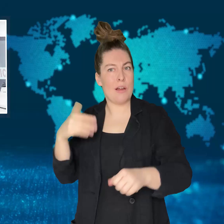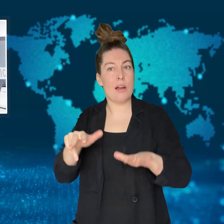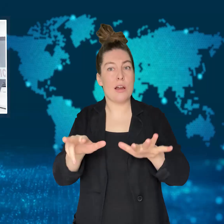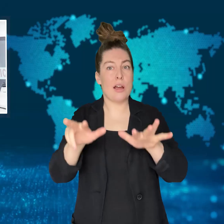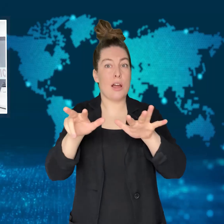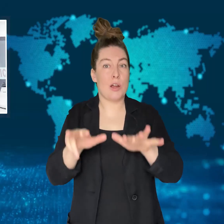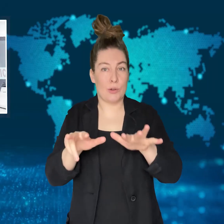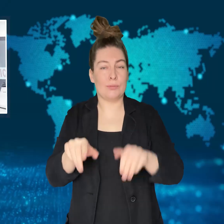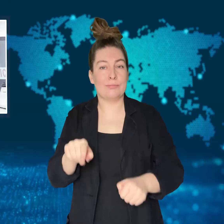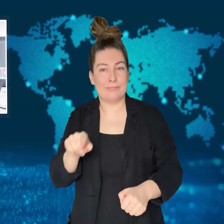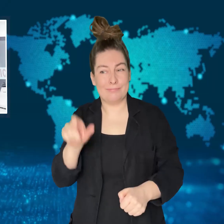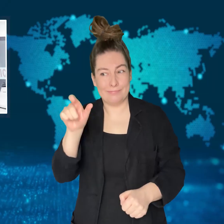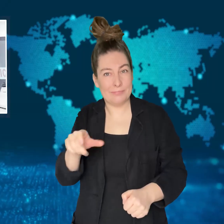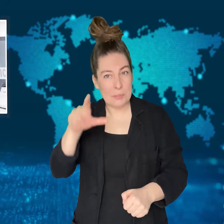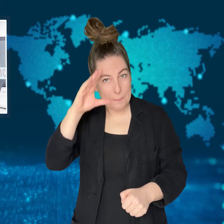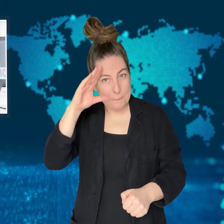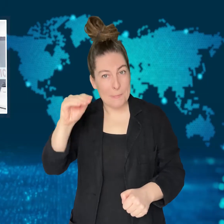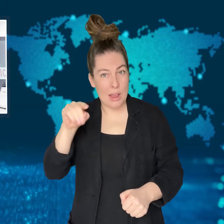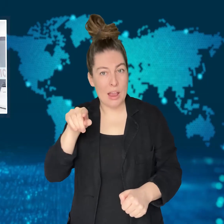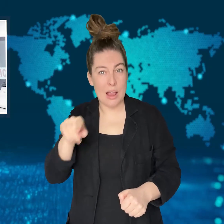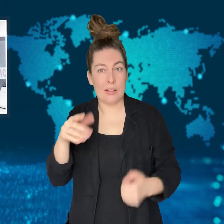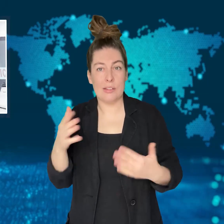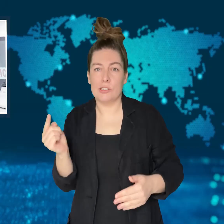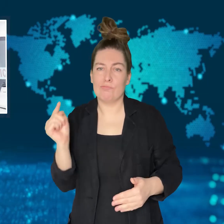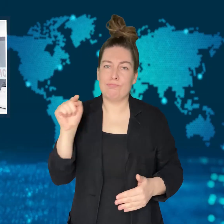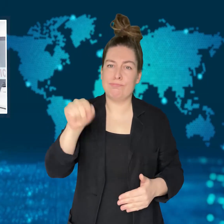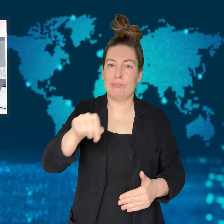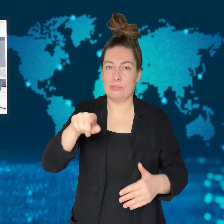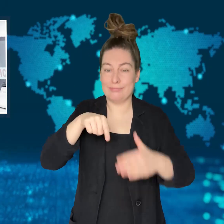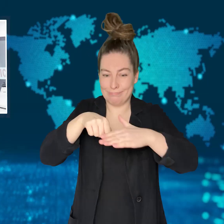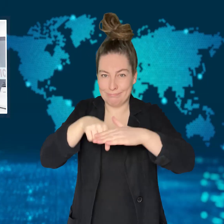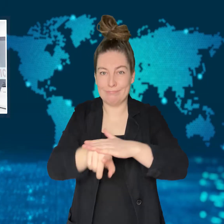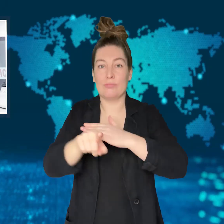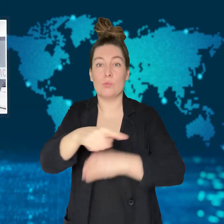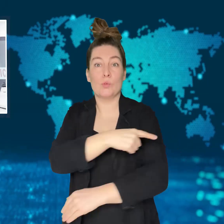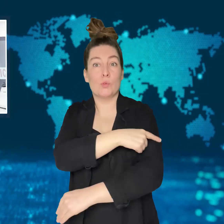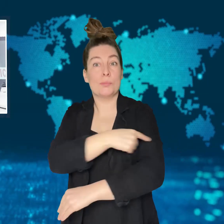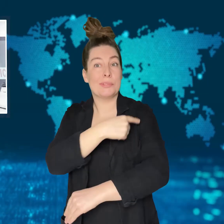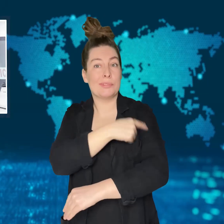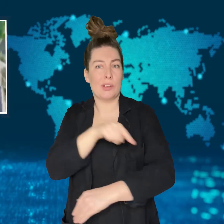in Kolkata city in the West Bengal state of India.